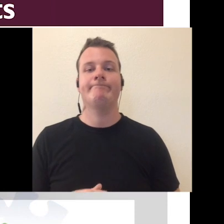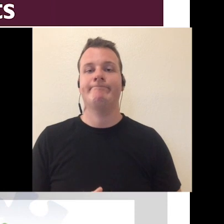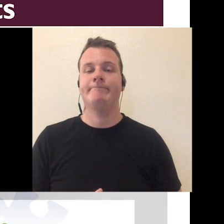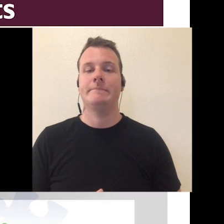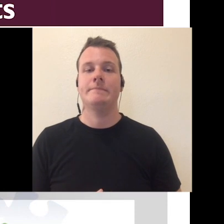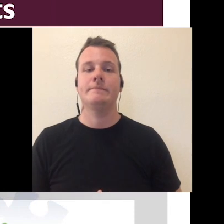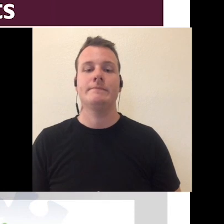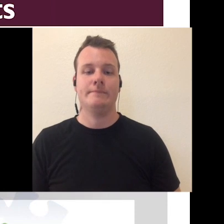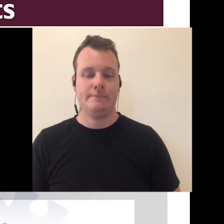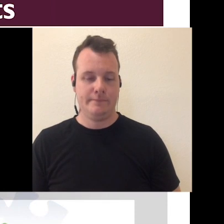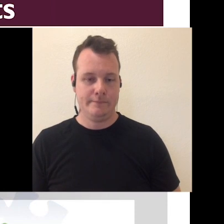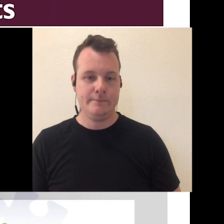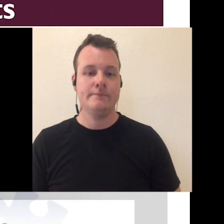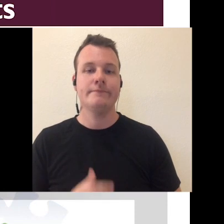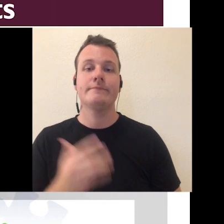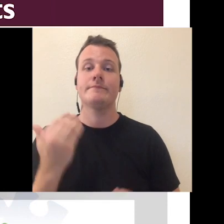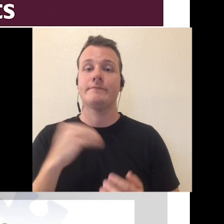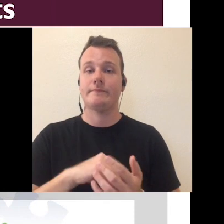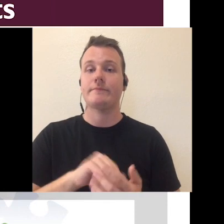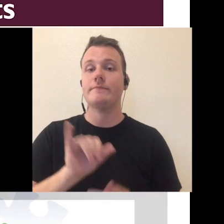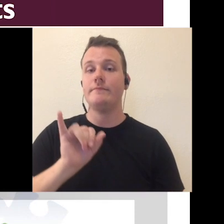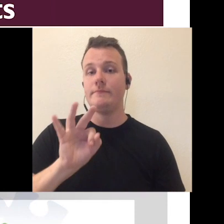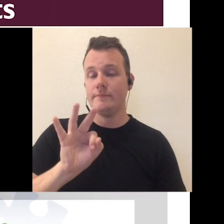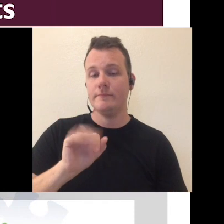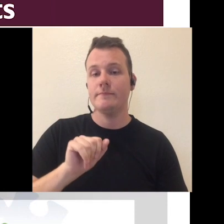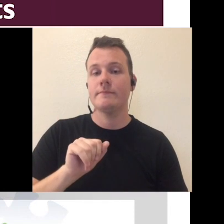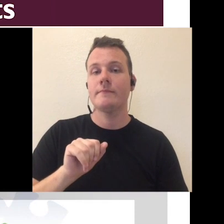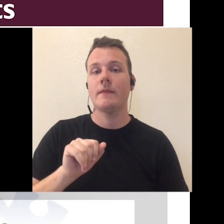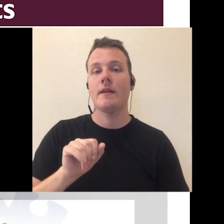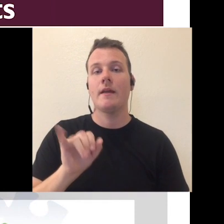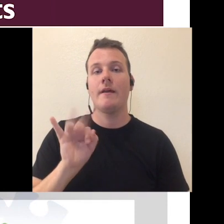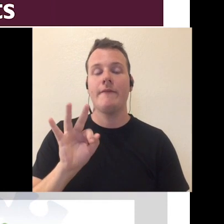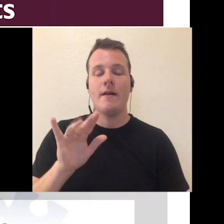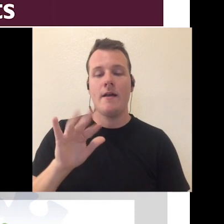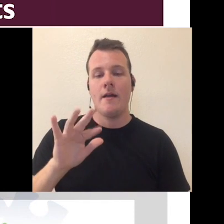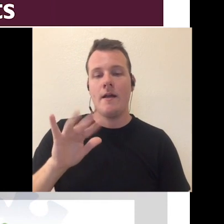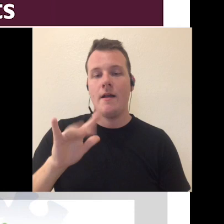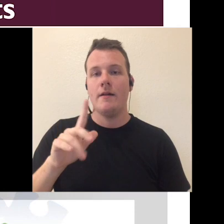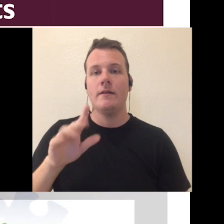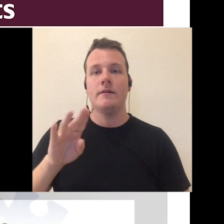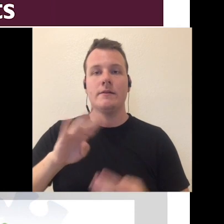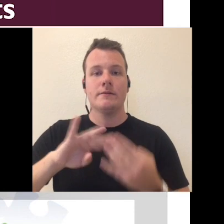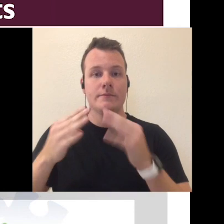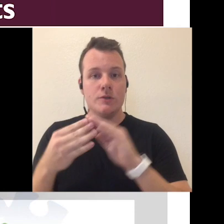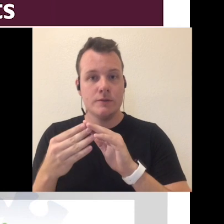comfortable being upfront with them, and again if it's going to be in a in a